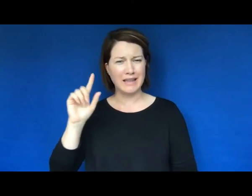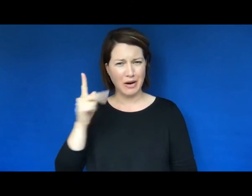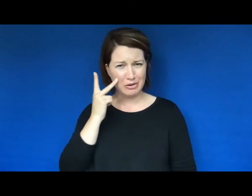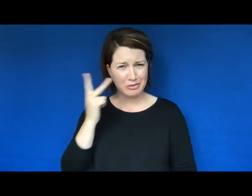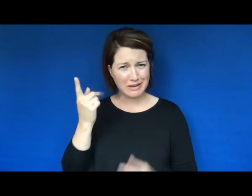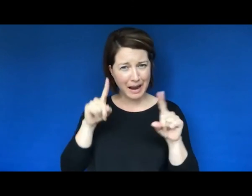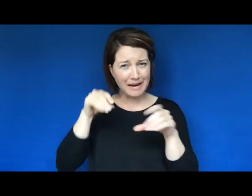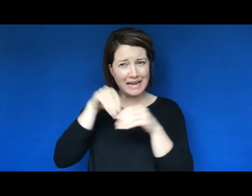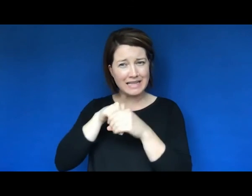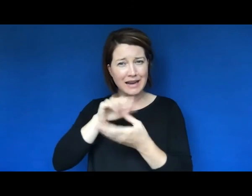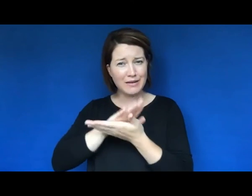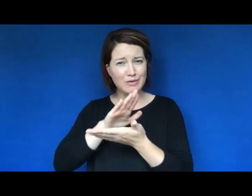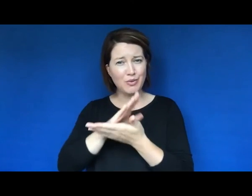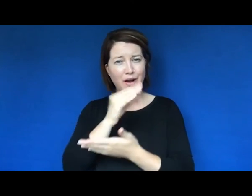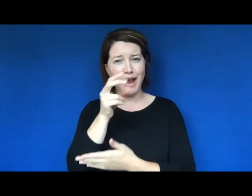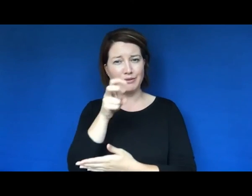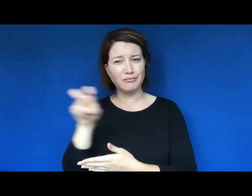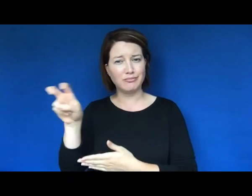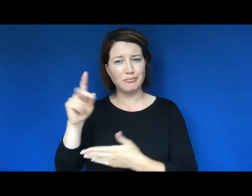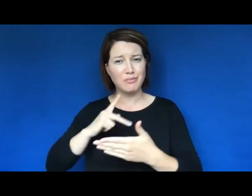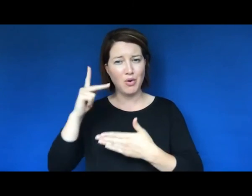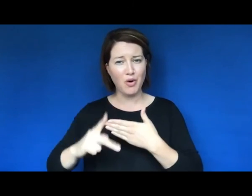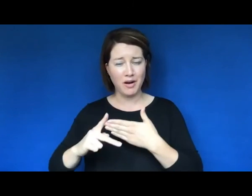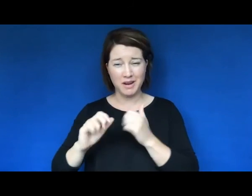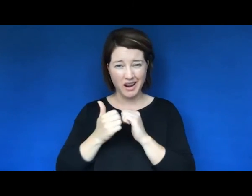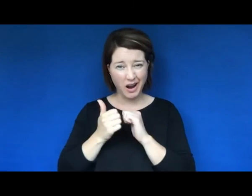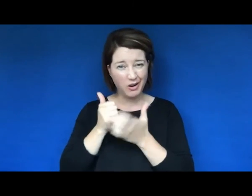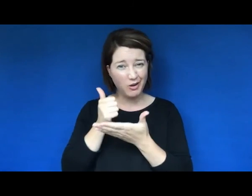how do you prepare teachers for customized employment?